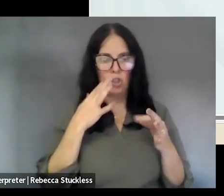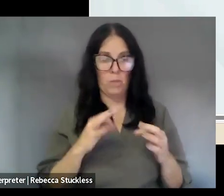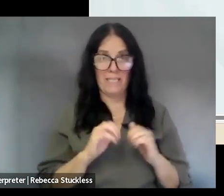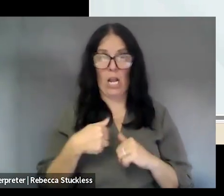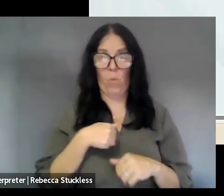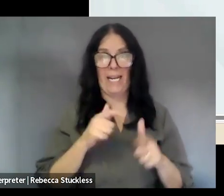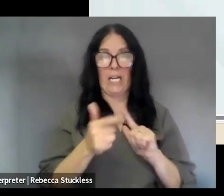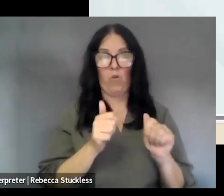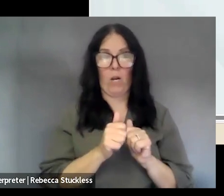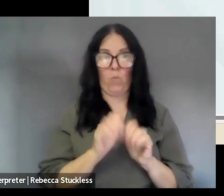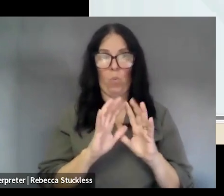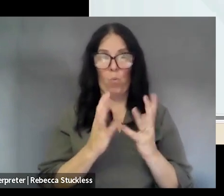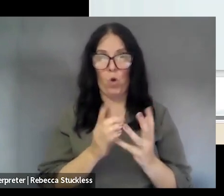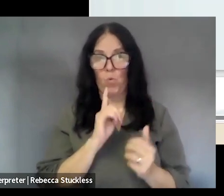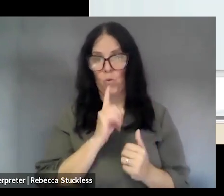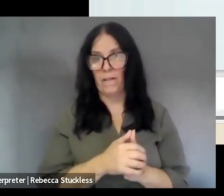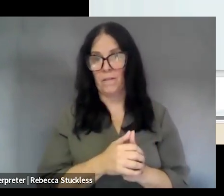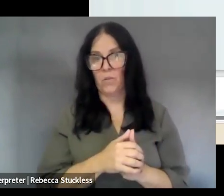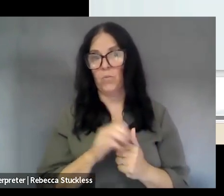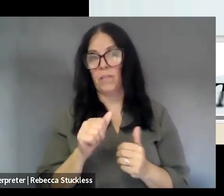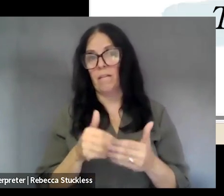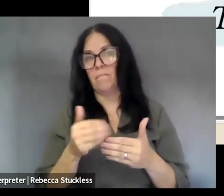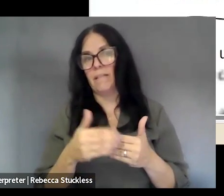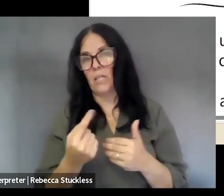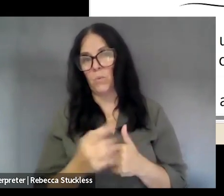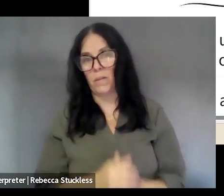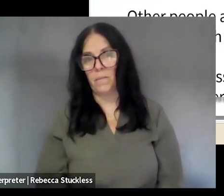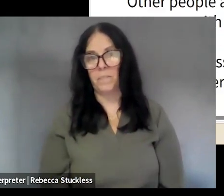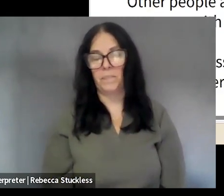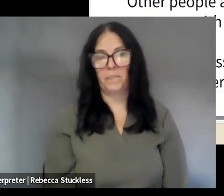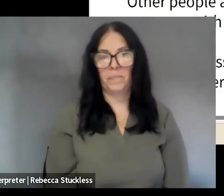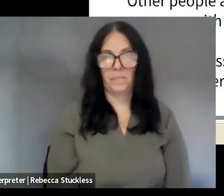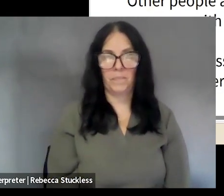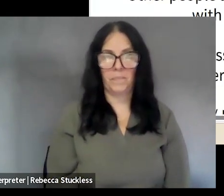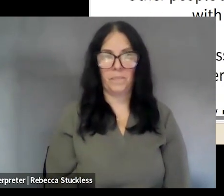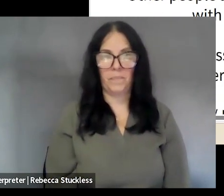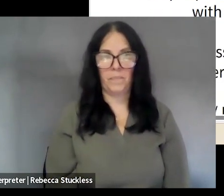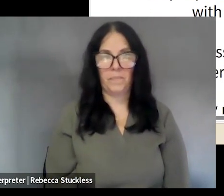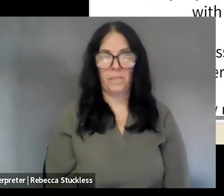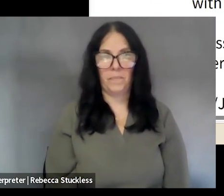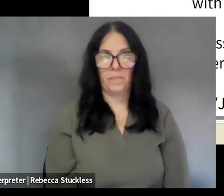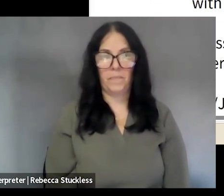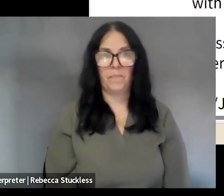the world really. You can go to the next one, Devon. So what we experience having an invisible